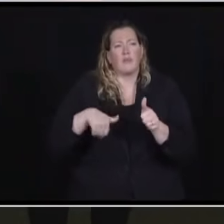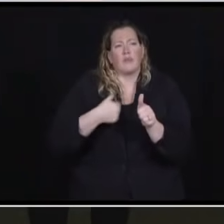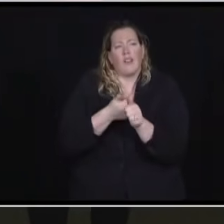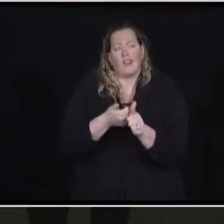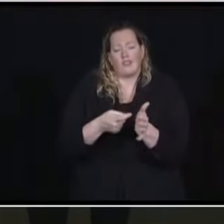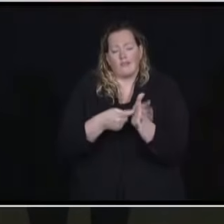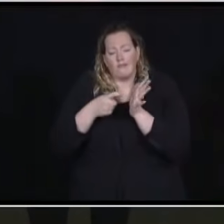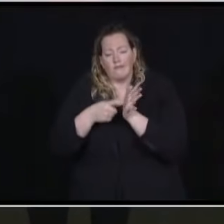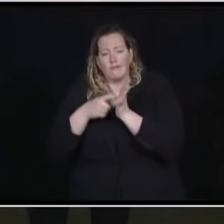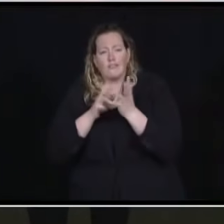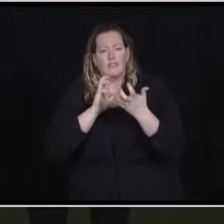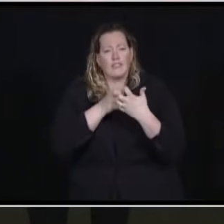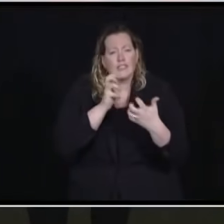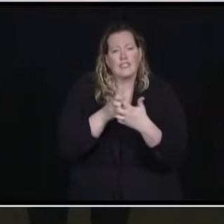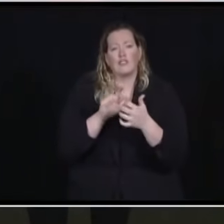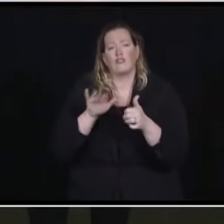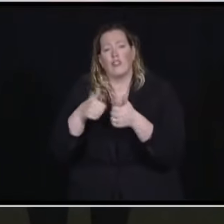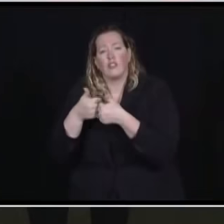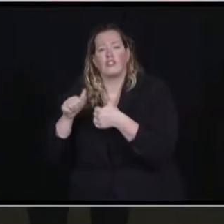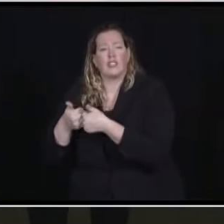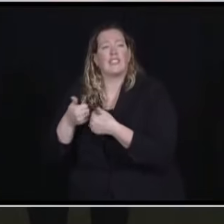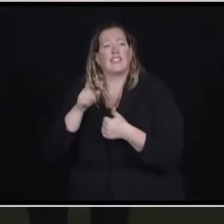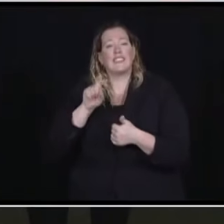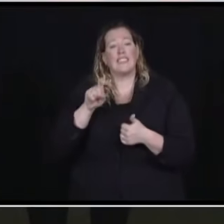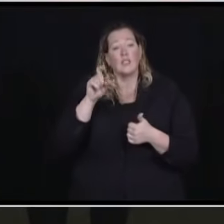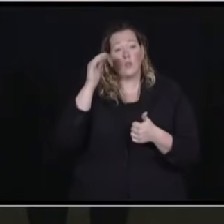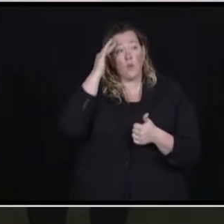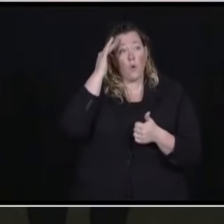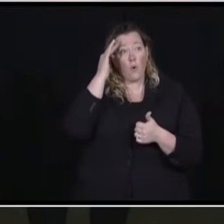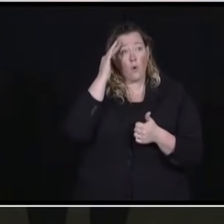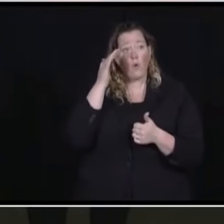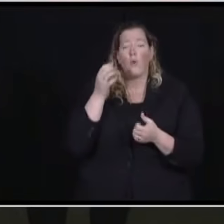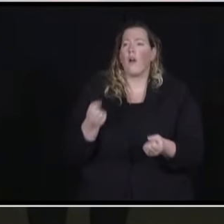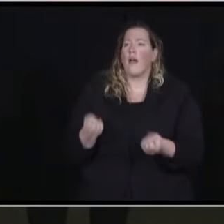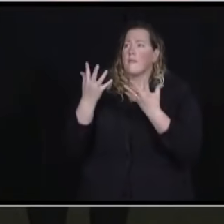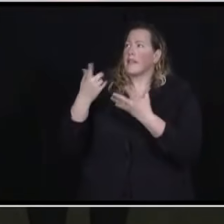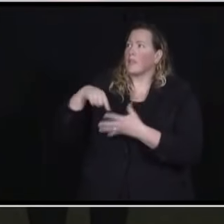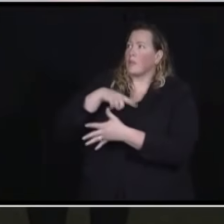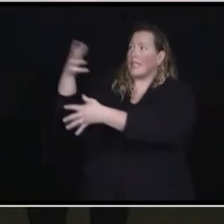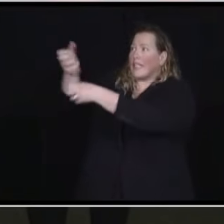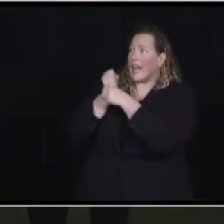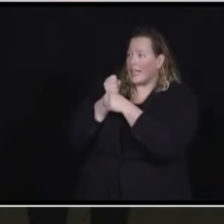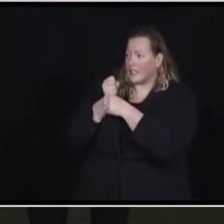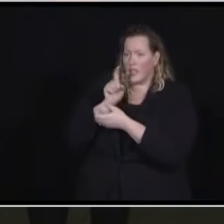need certainty from the federal government, we need to know which kind of vaccines we will be